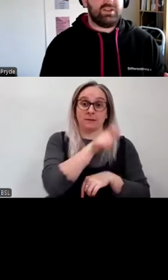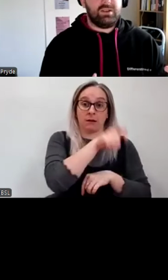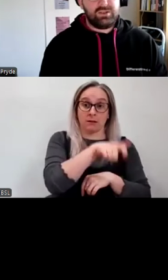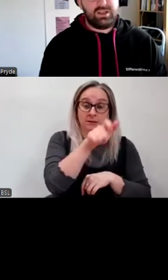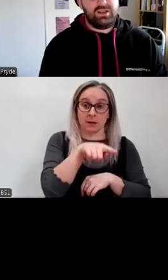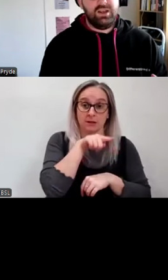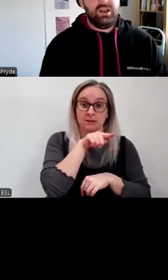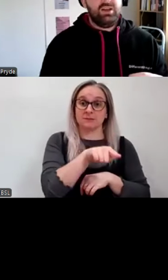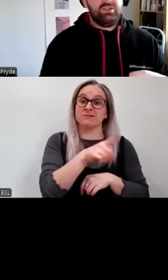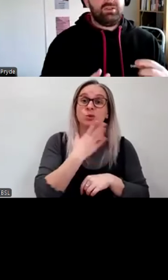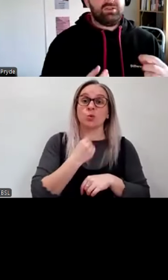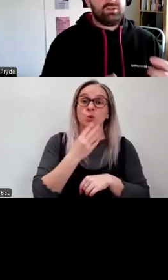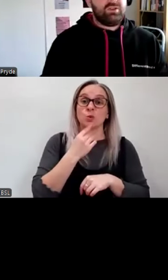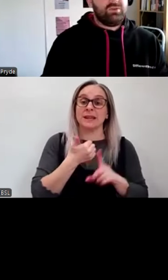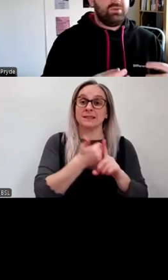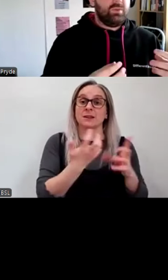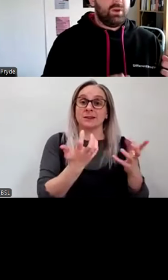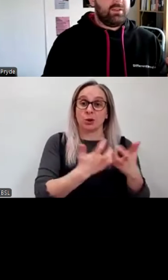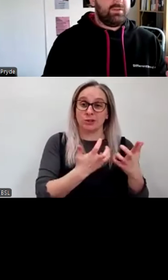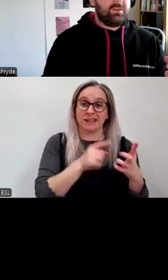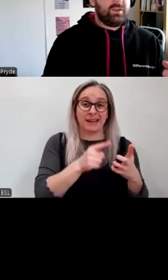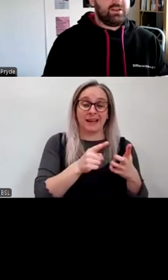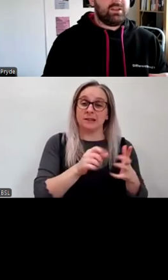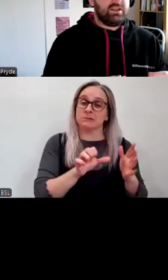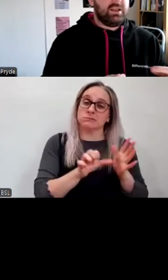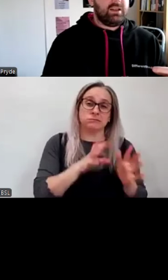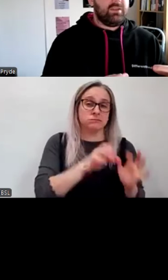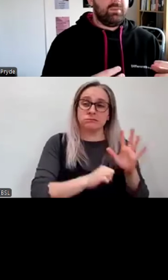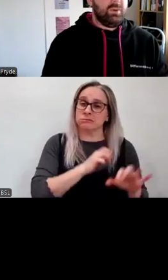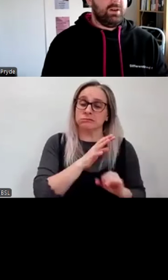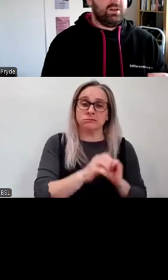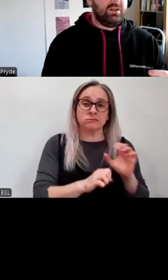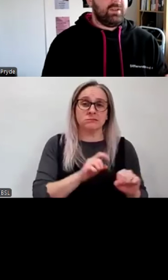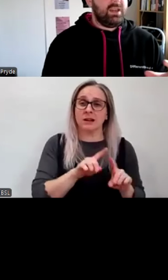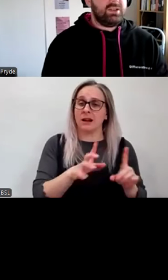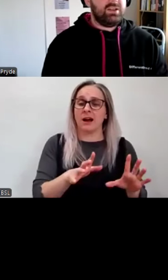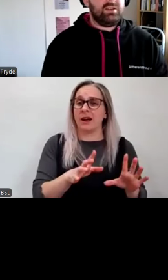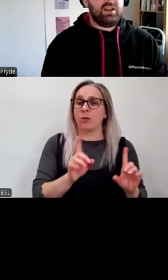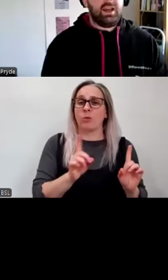assistive technology do struggle with things like a like poor navigation